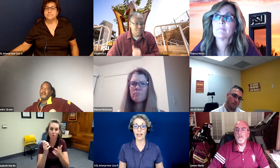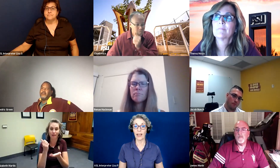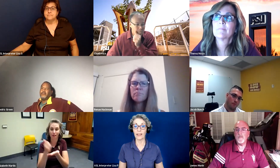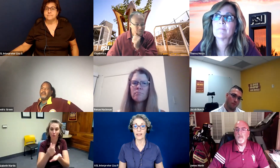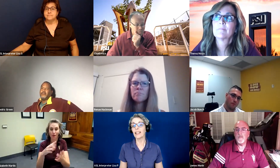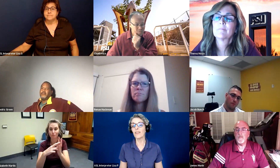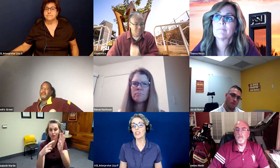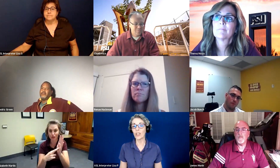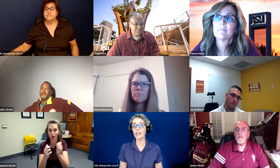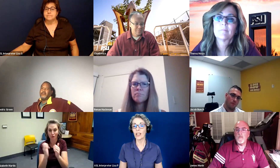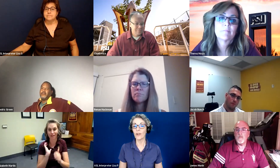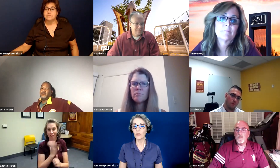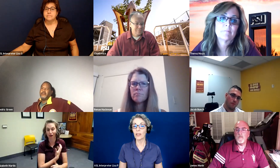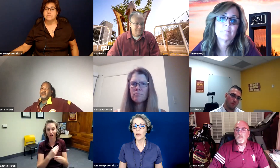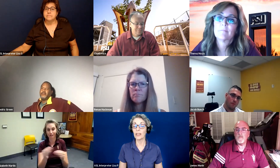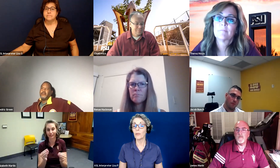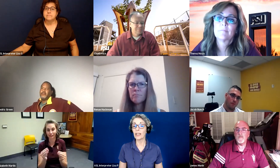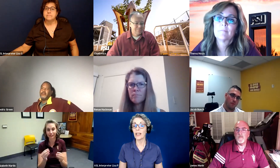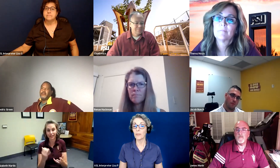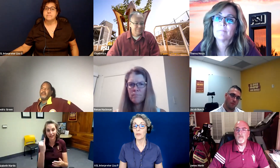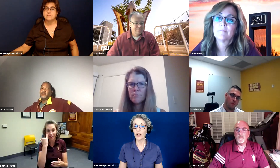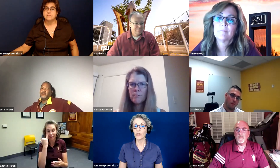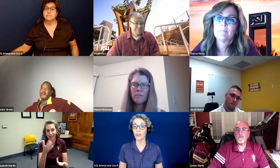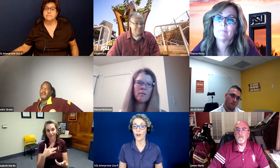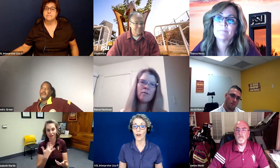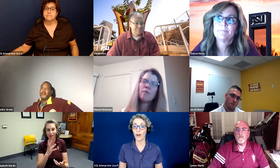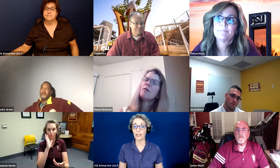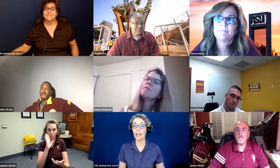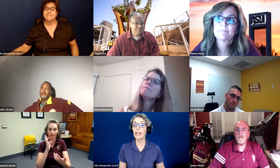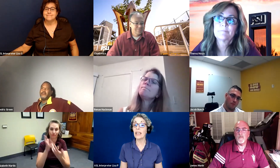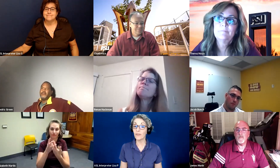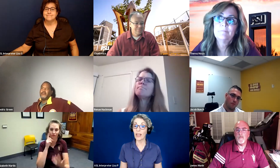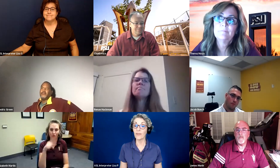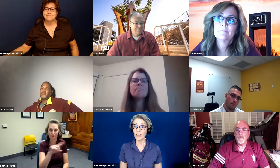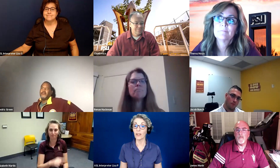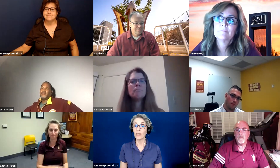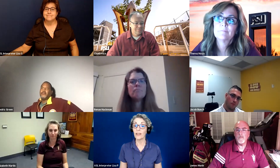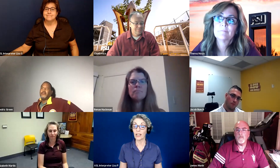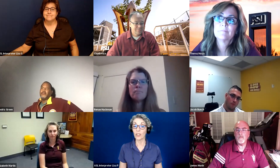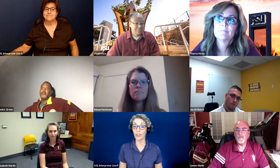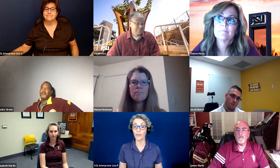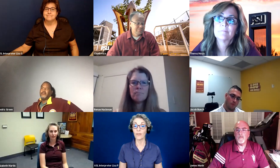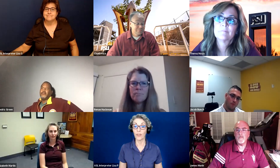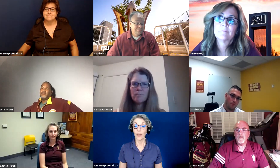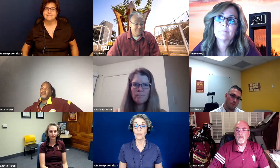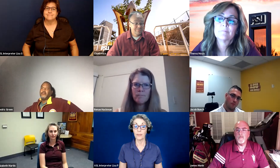to interact with them. And then we can help them register in our office if they feel that it's a good fit for them.